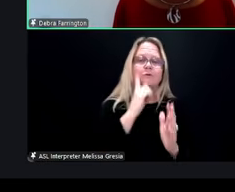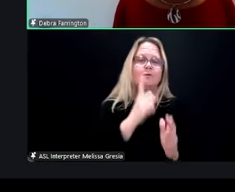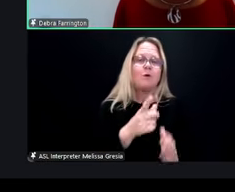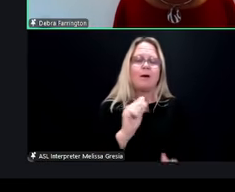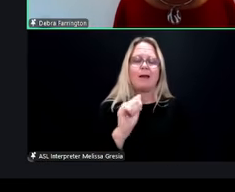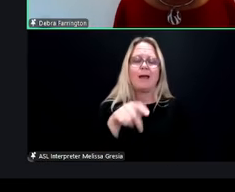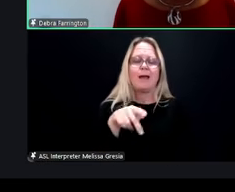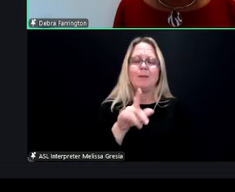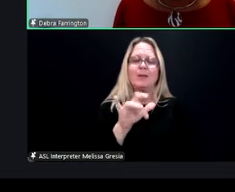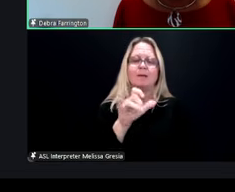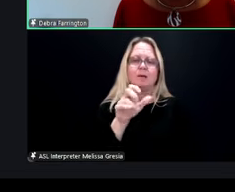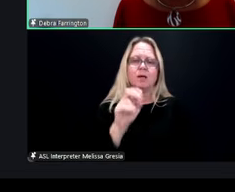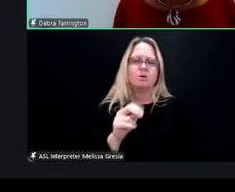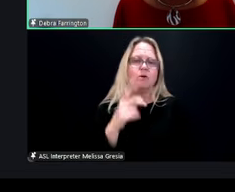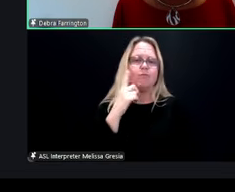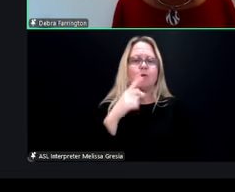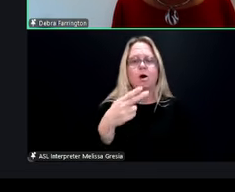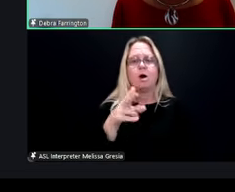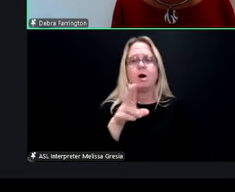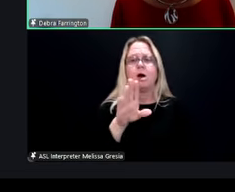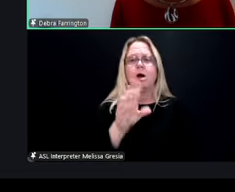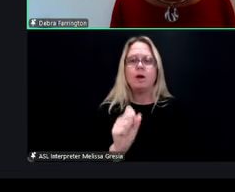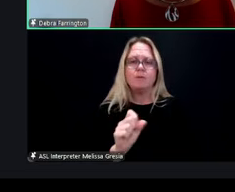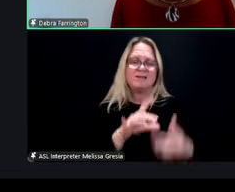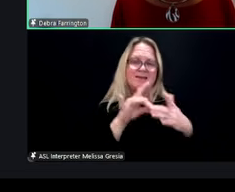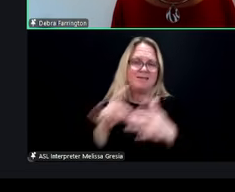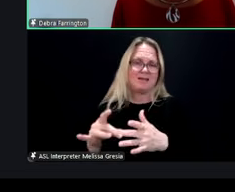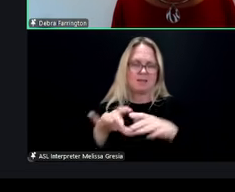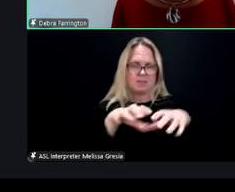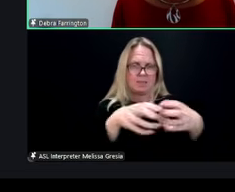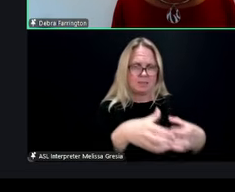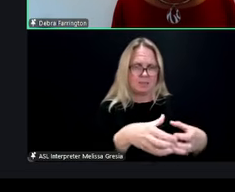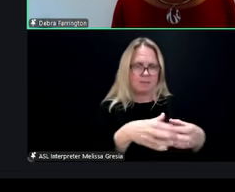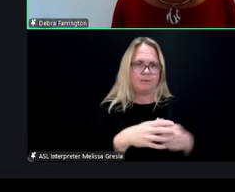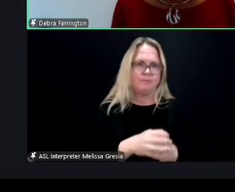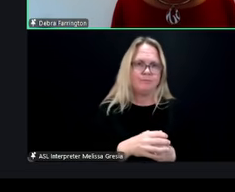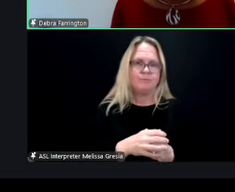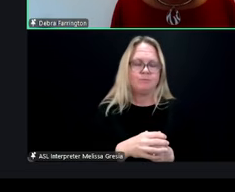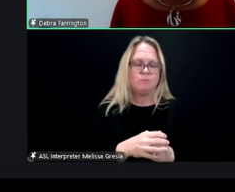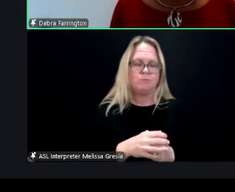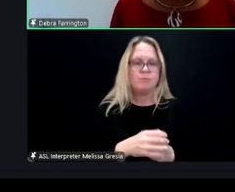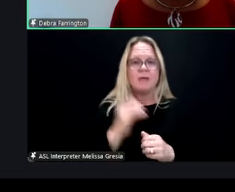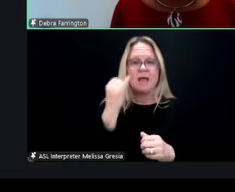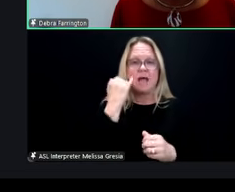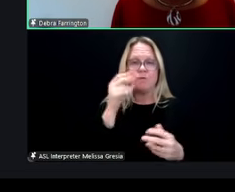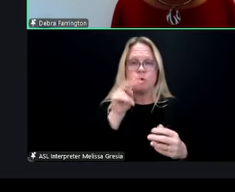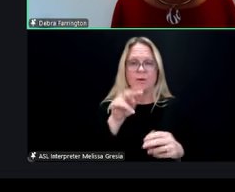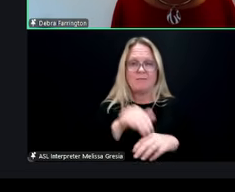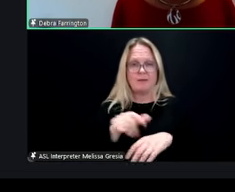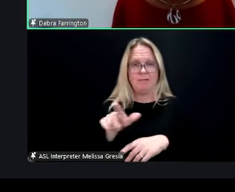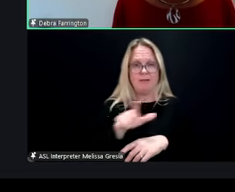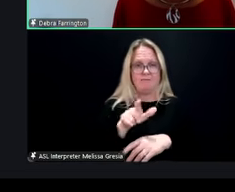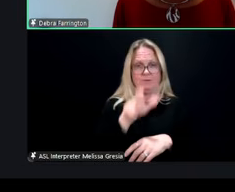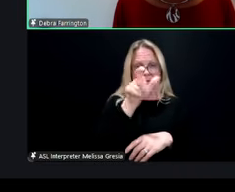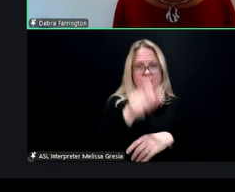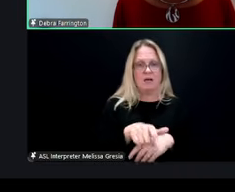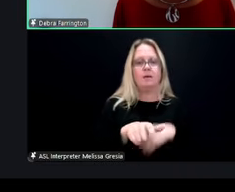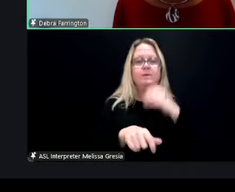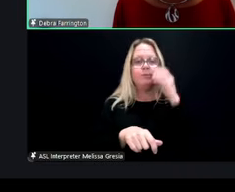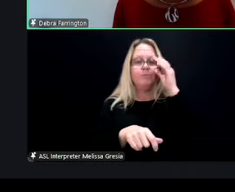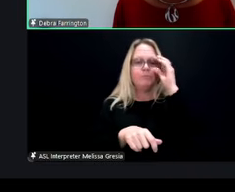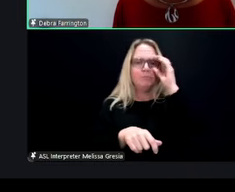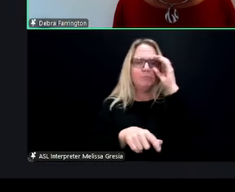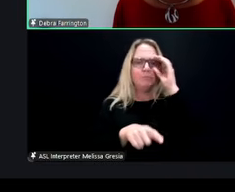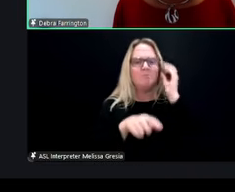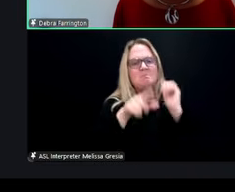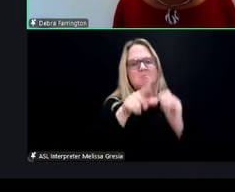for the hubs lead entity. Um if you look at the left side of this slide it provides some details